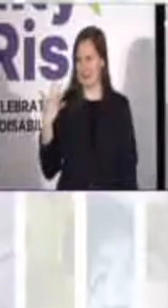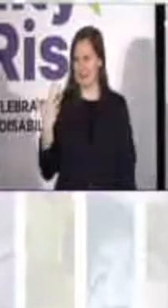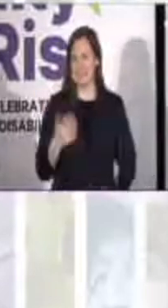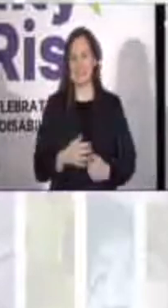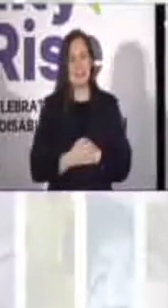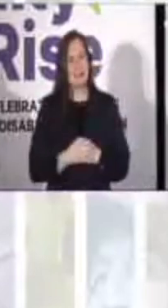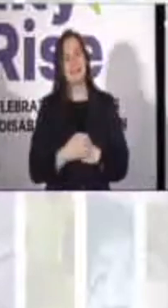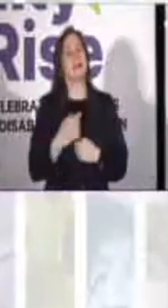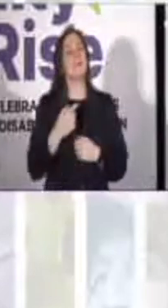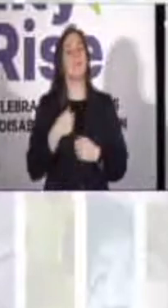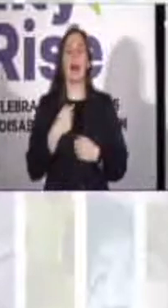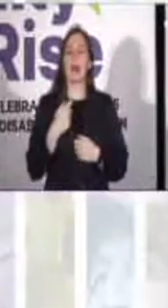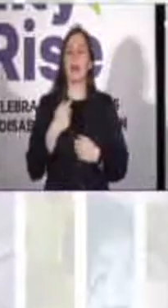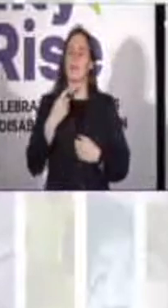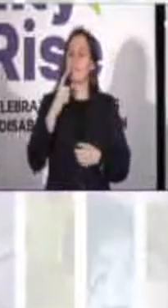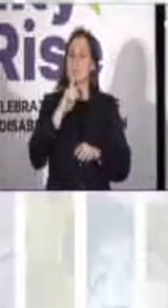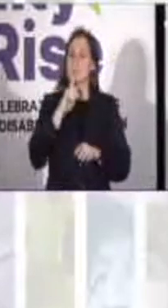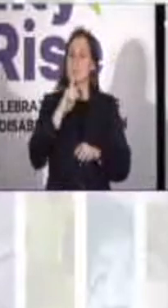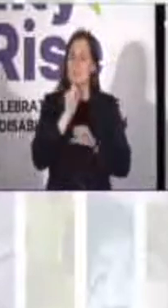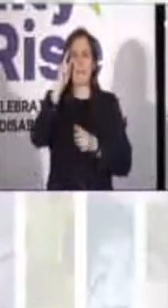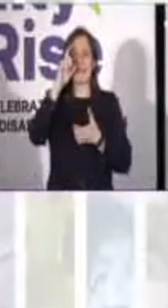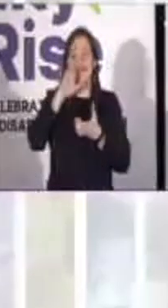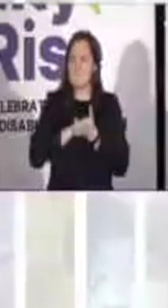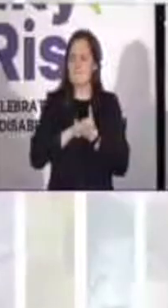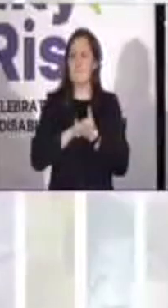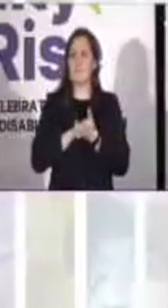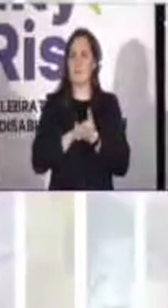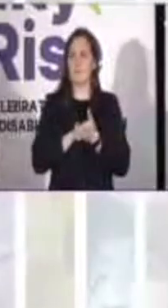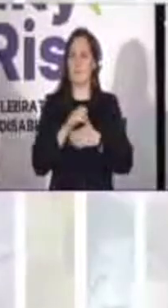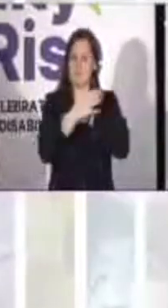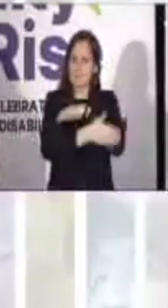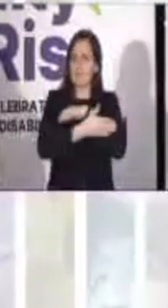RURAL COMMUNITIES IN NOVA SCOTIA AND ATLANTIC CANADA AT-LARGE.